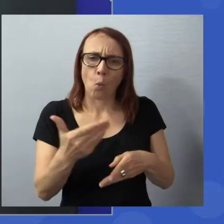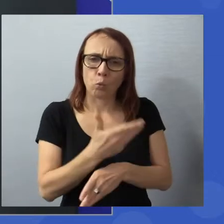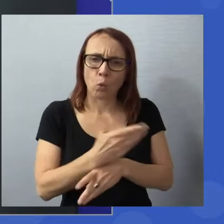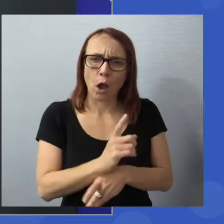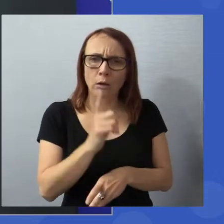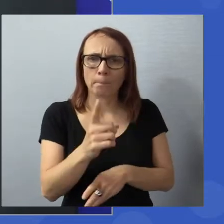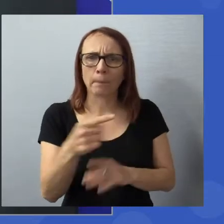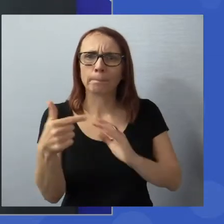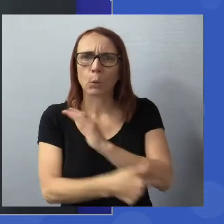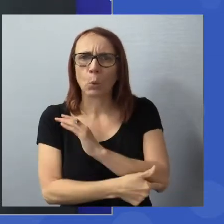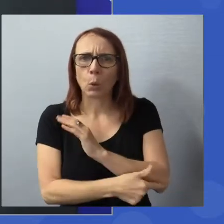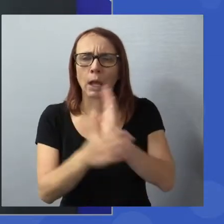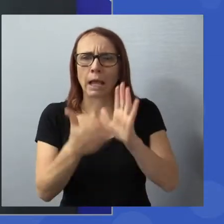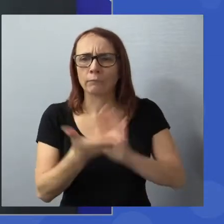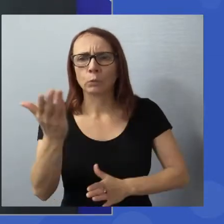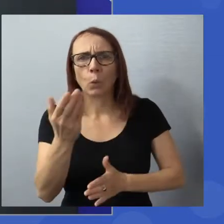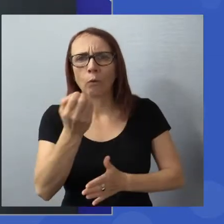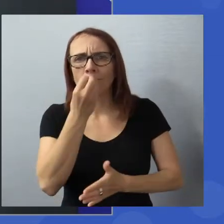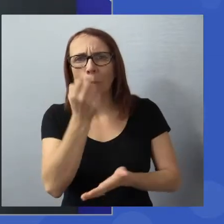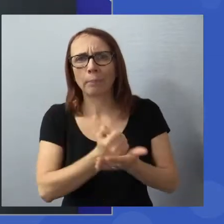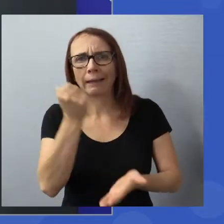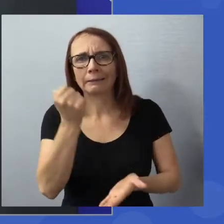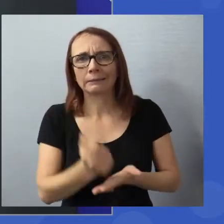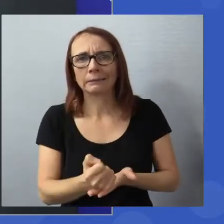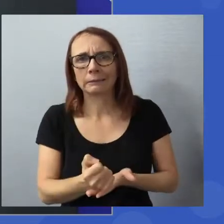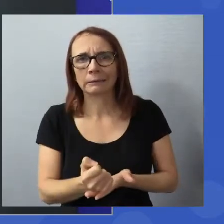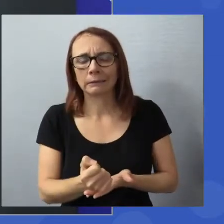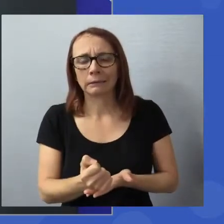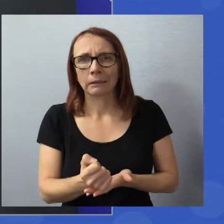get by and there's lots of ways that people are still avoiding tax through